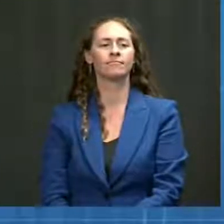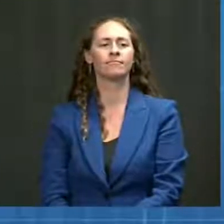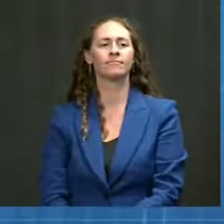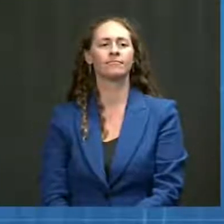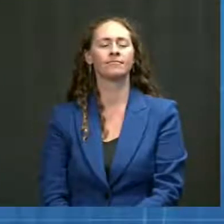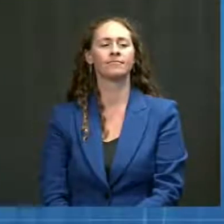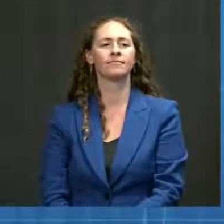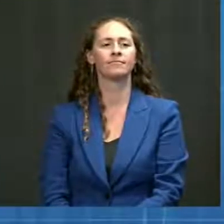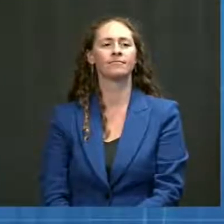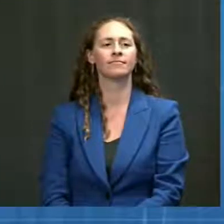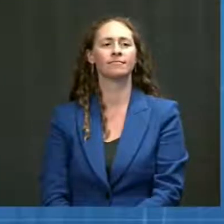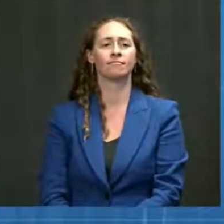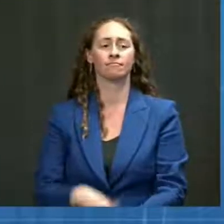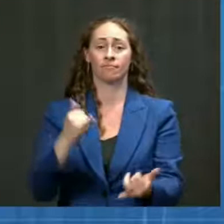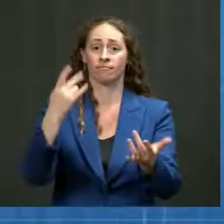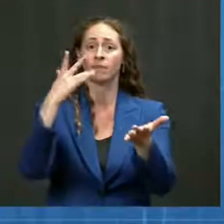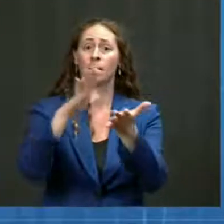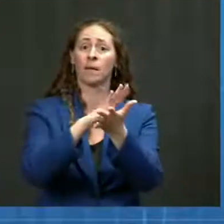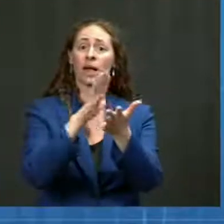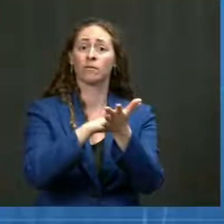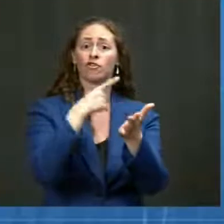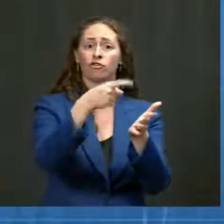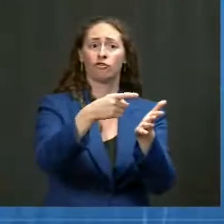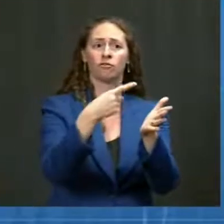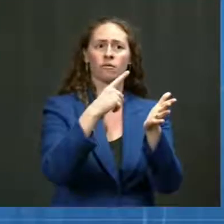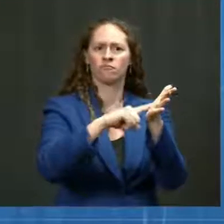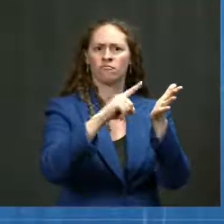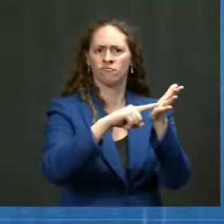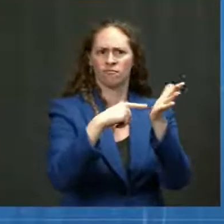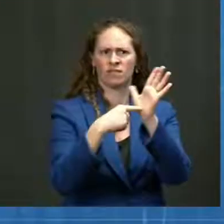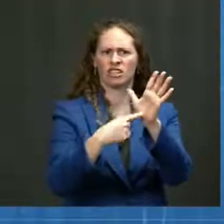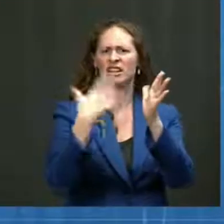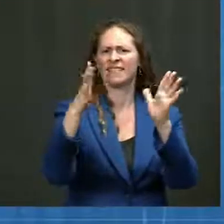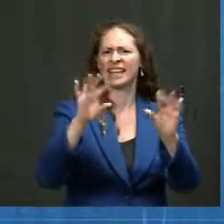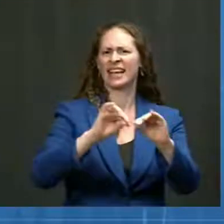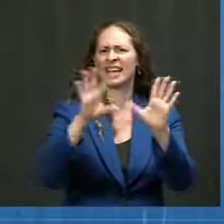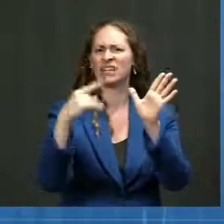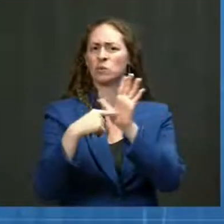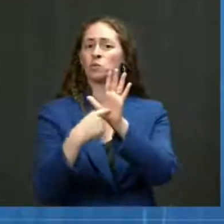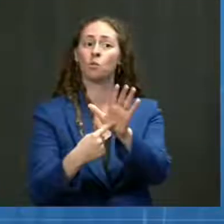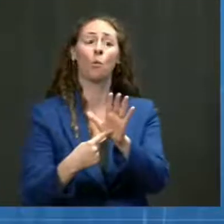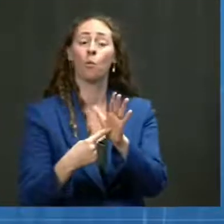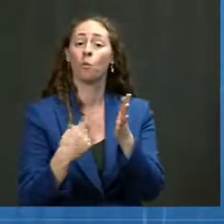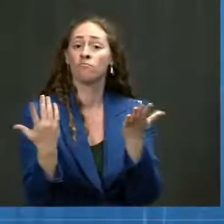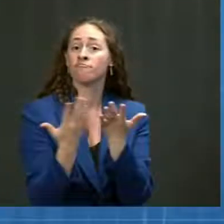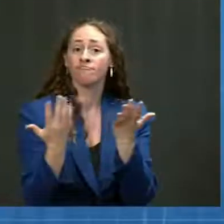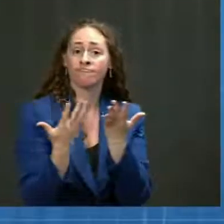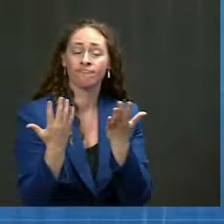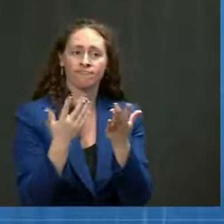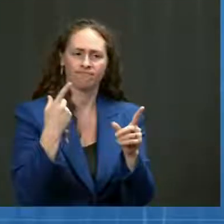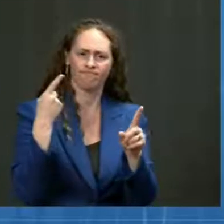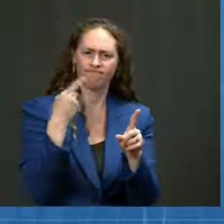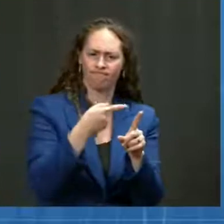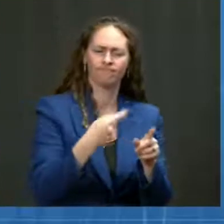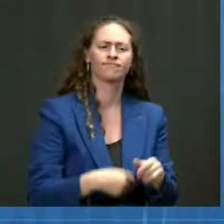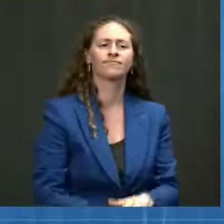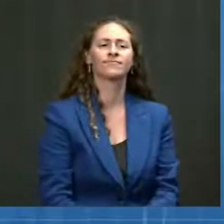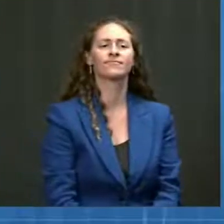IMMUNE CORLETT. THIS IS A PAPER, RECENTLY PUBLISHED IN A